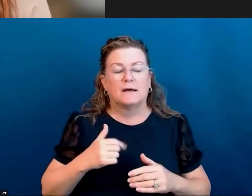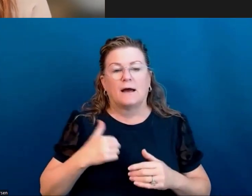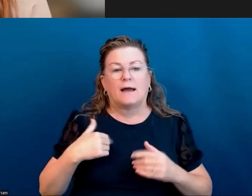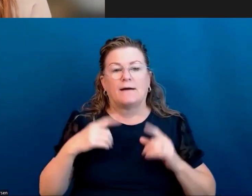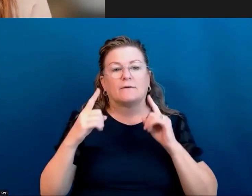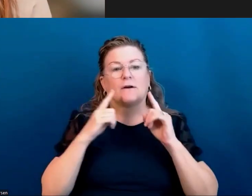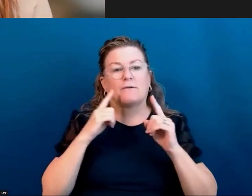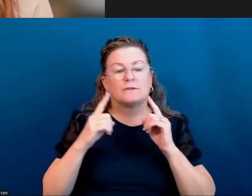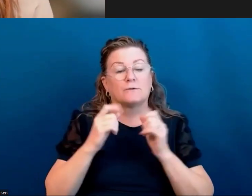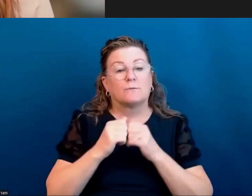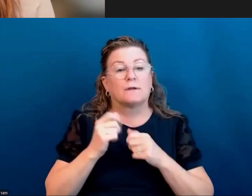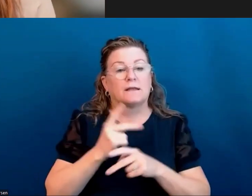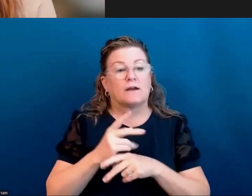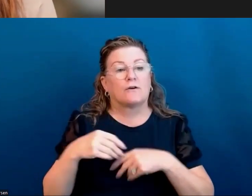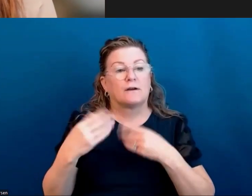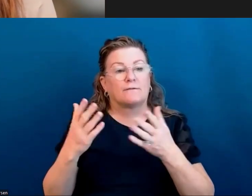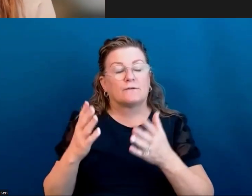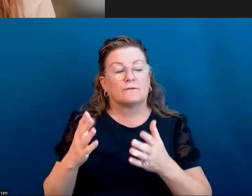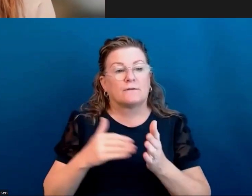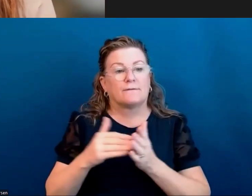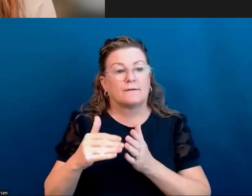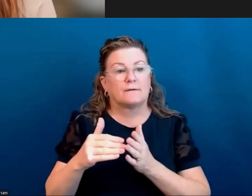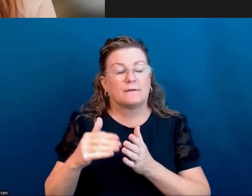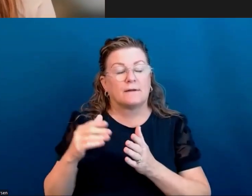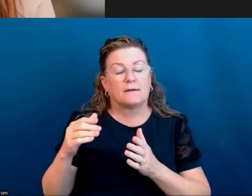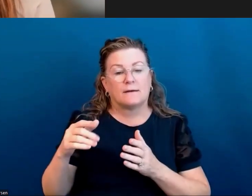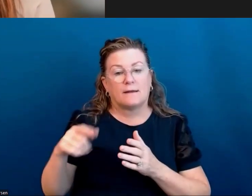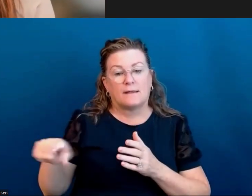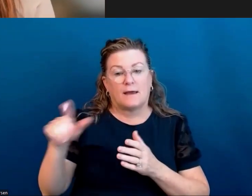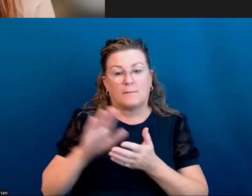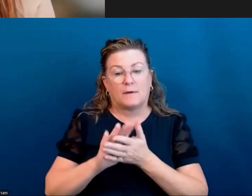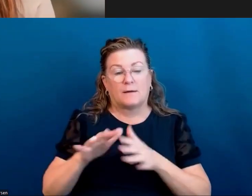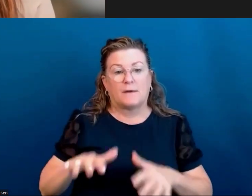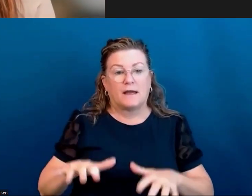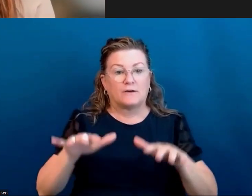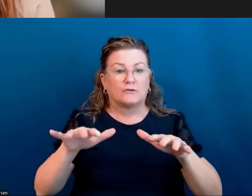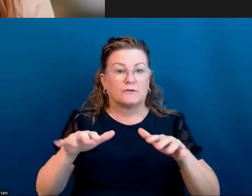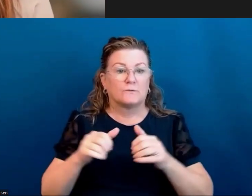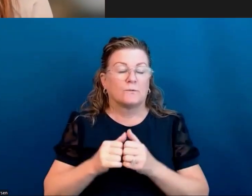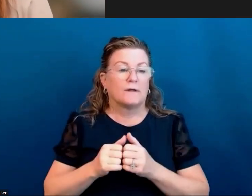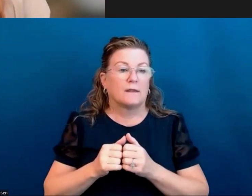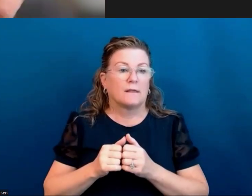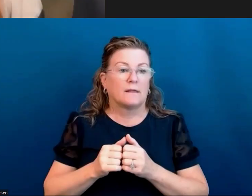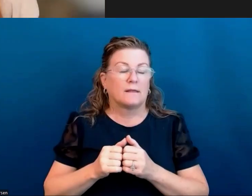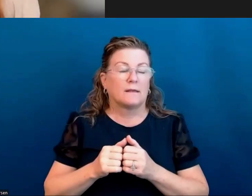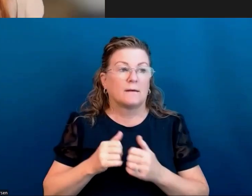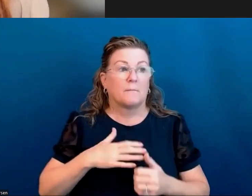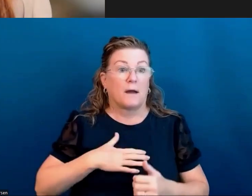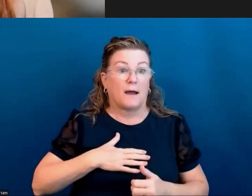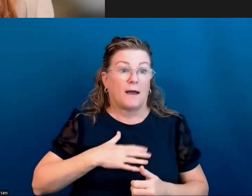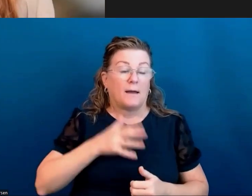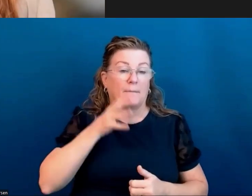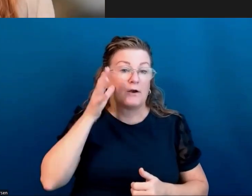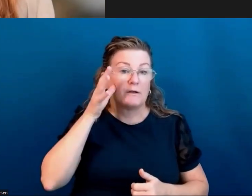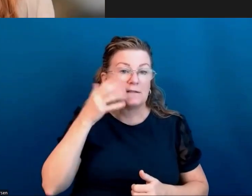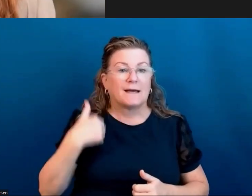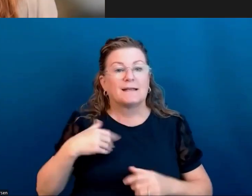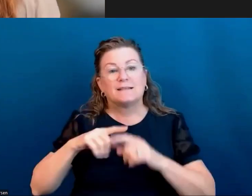that get really anxious, especially with, you know, my parents had different expectations for me at meal